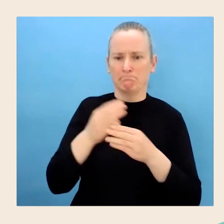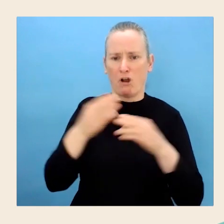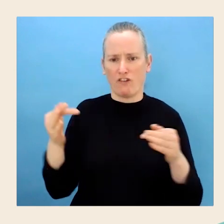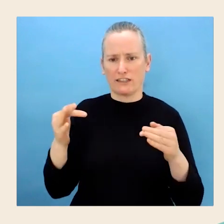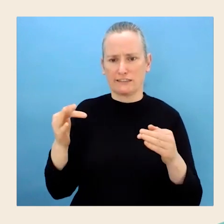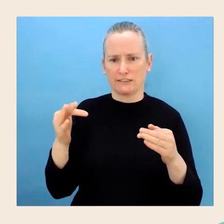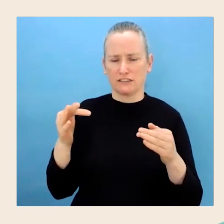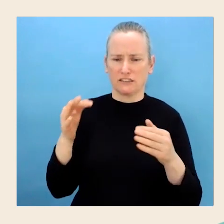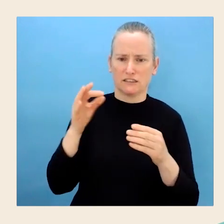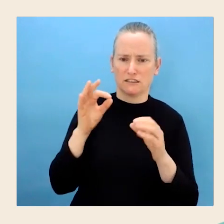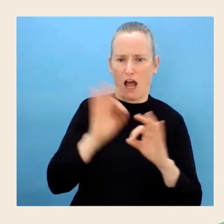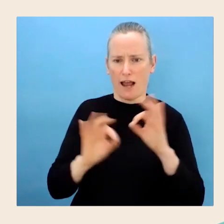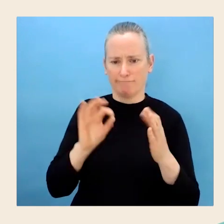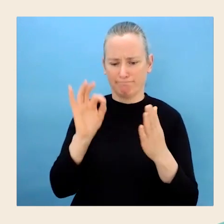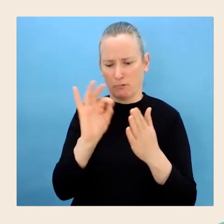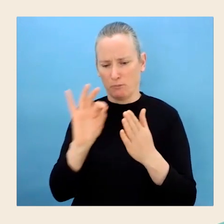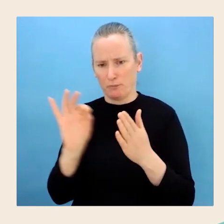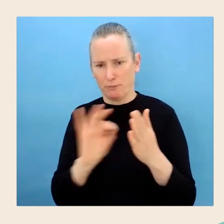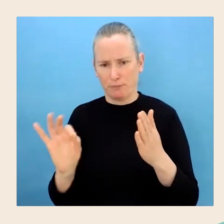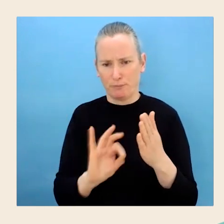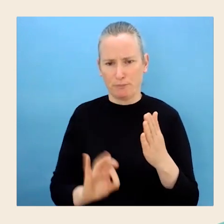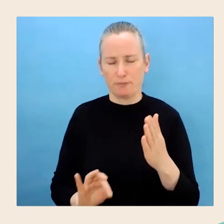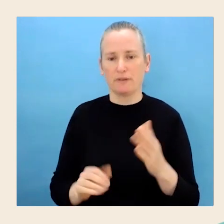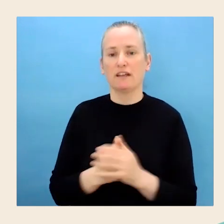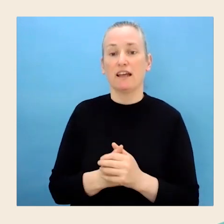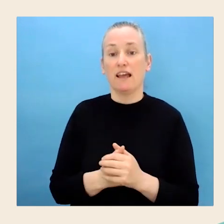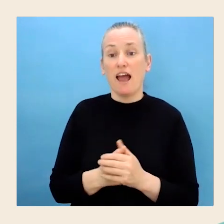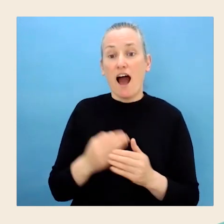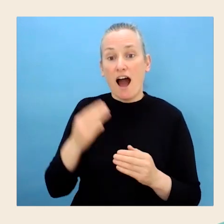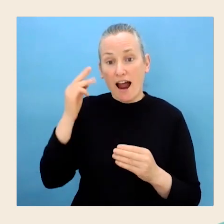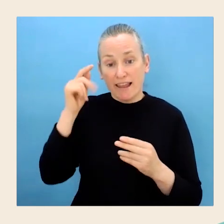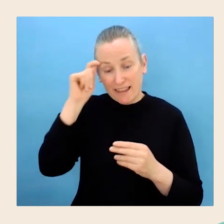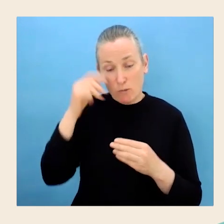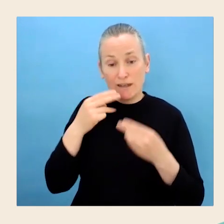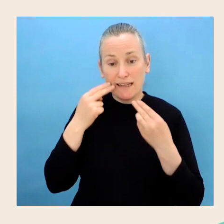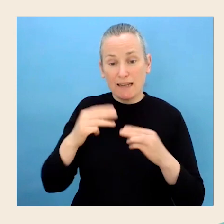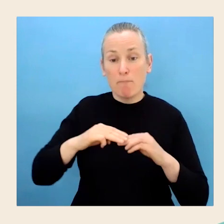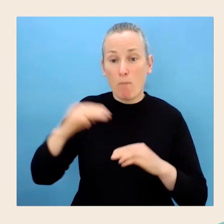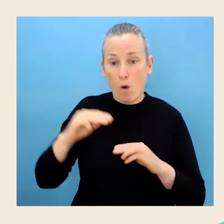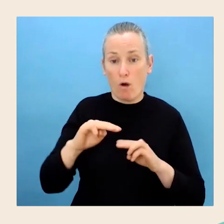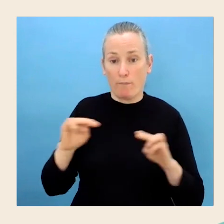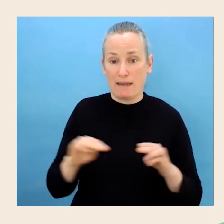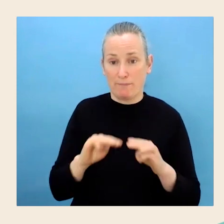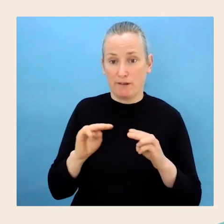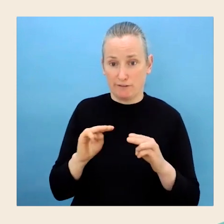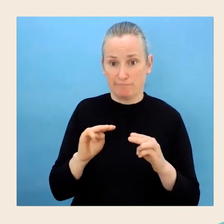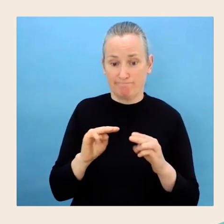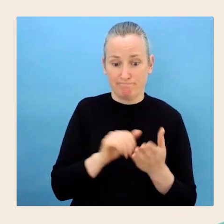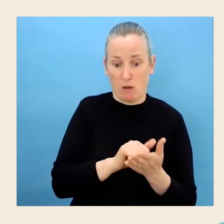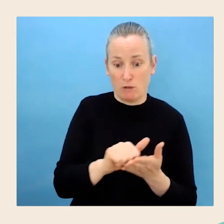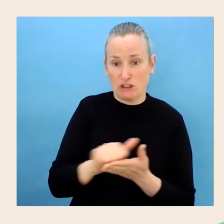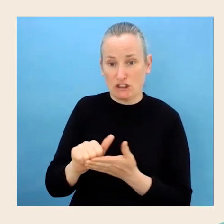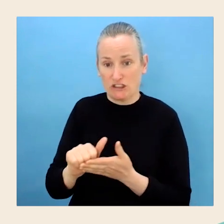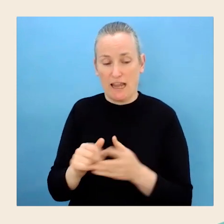if you publish it, who are as editors, publishers, copy editors,